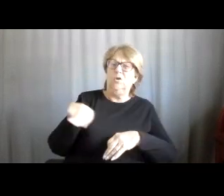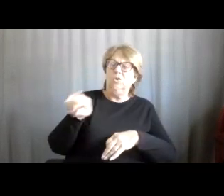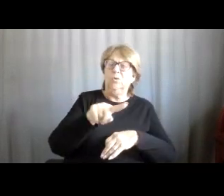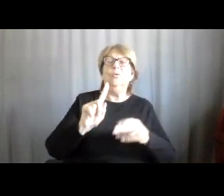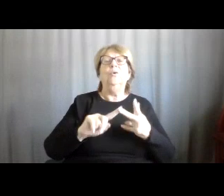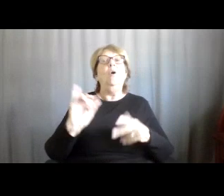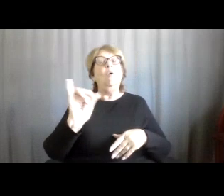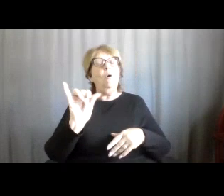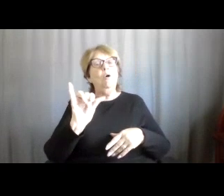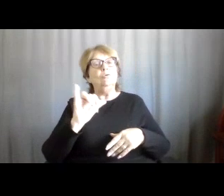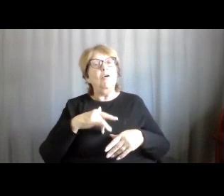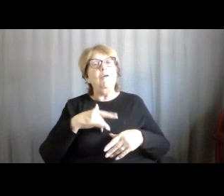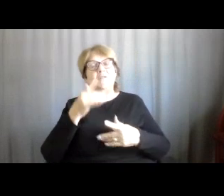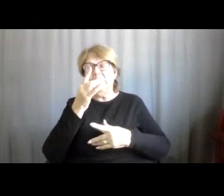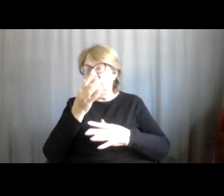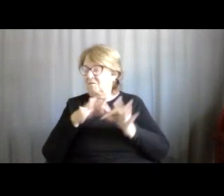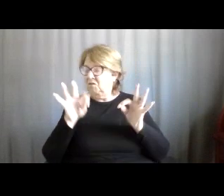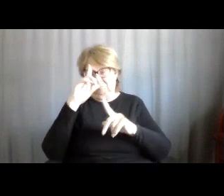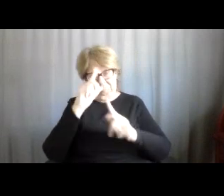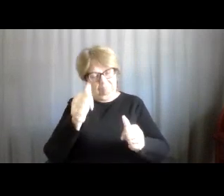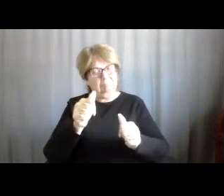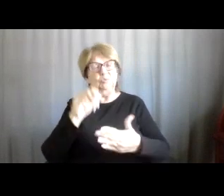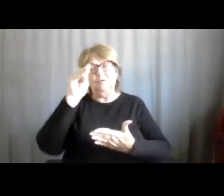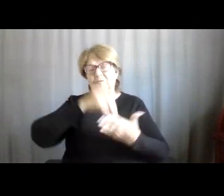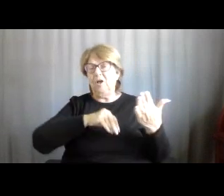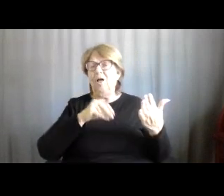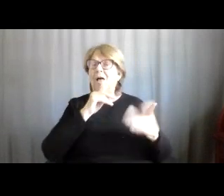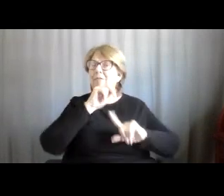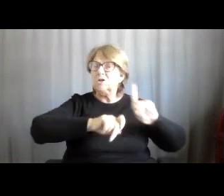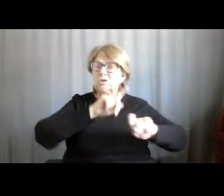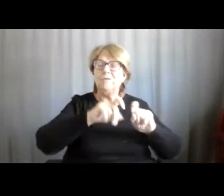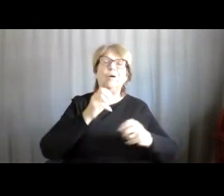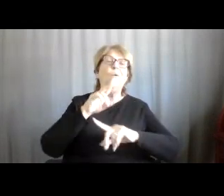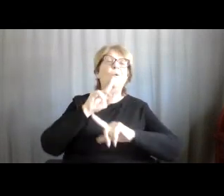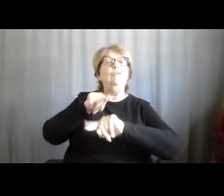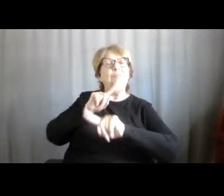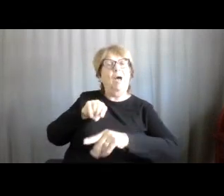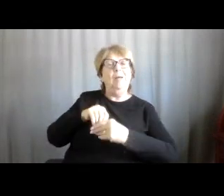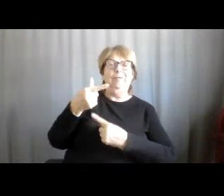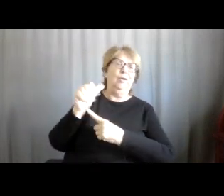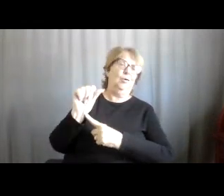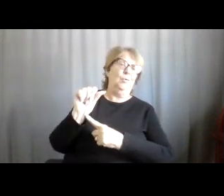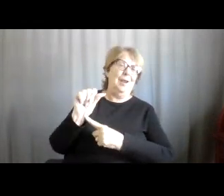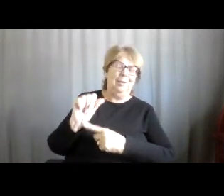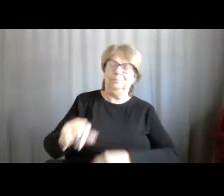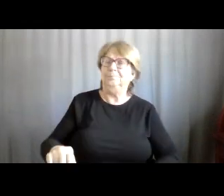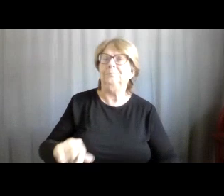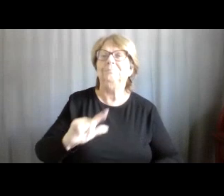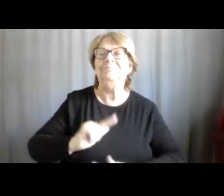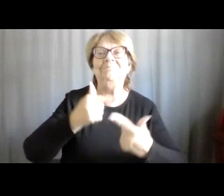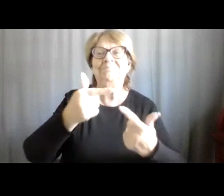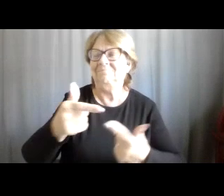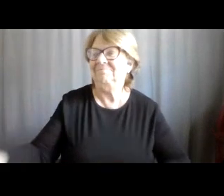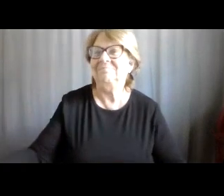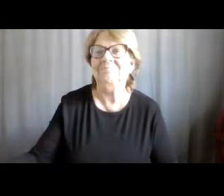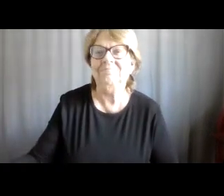to fill out the survey or to respond in the Q&A.